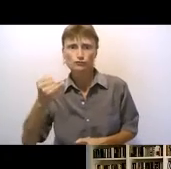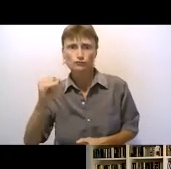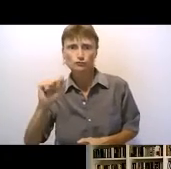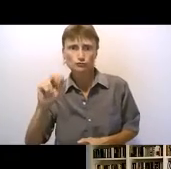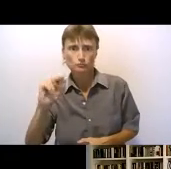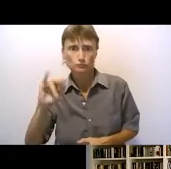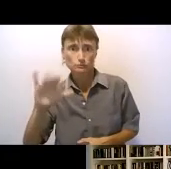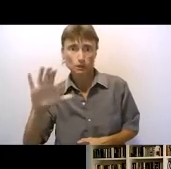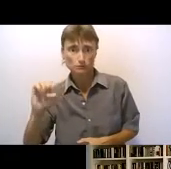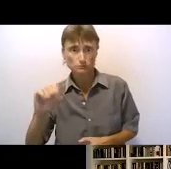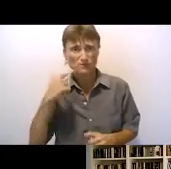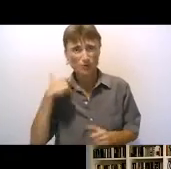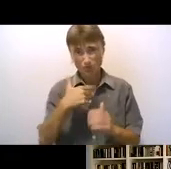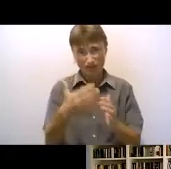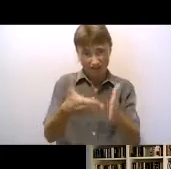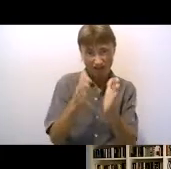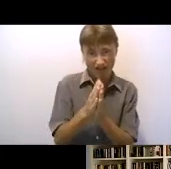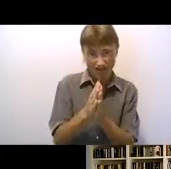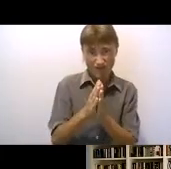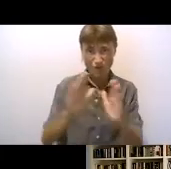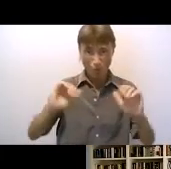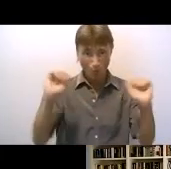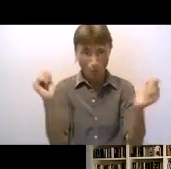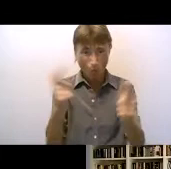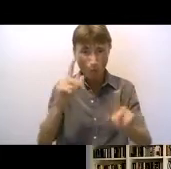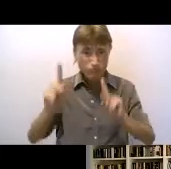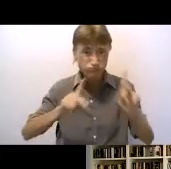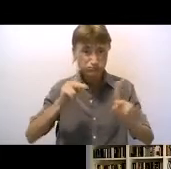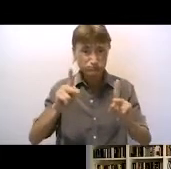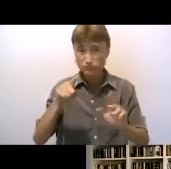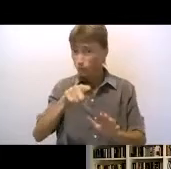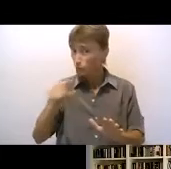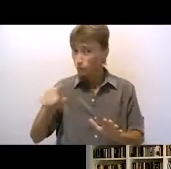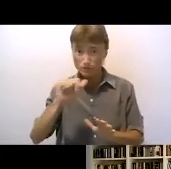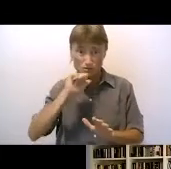visible throughout the event, I would ask you that if you're not speaking, please turn